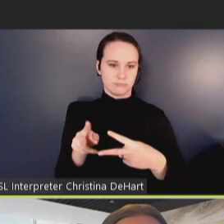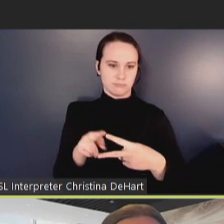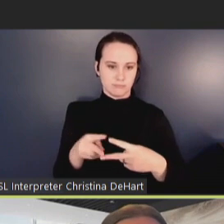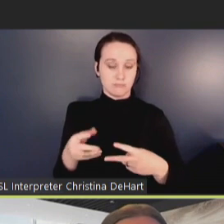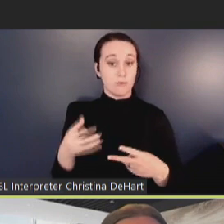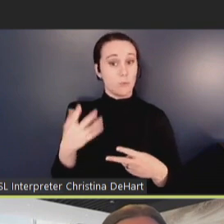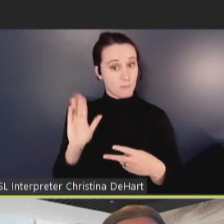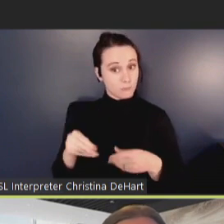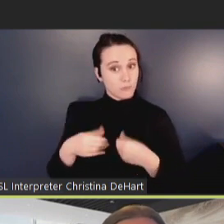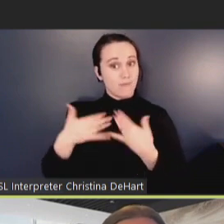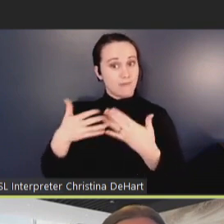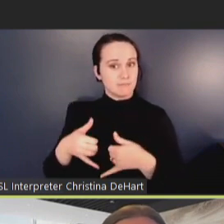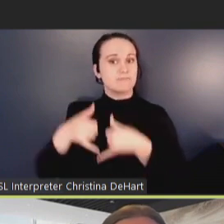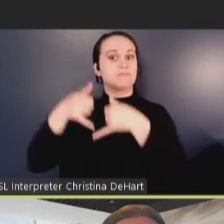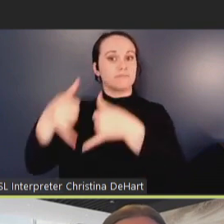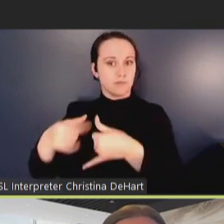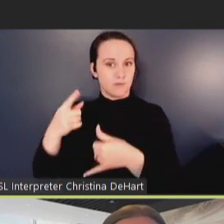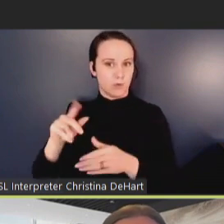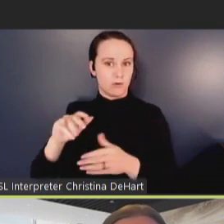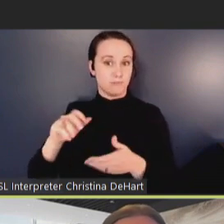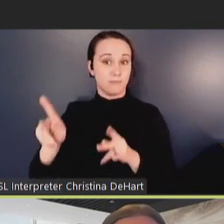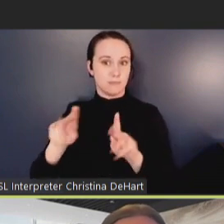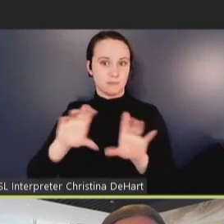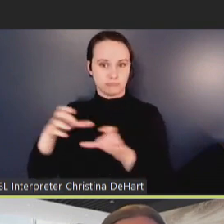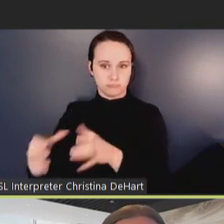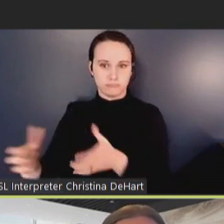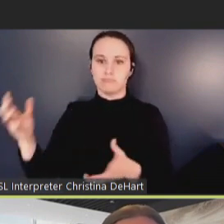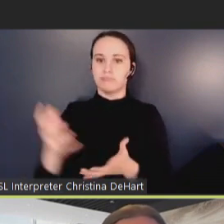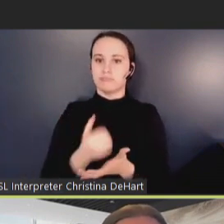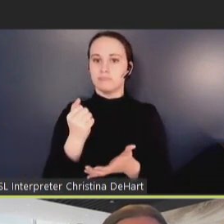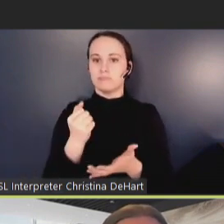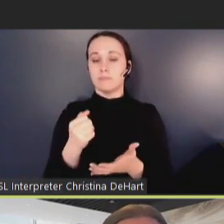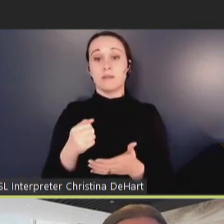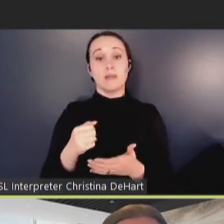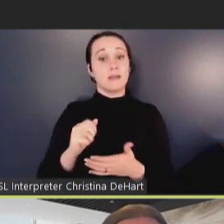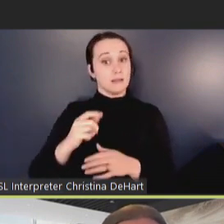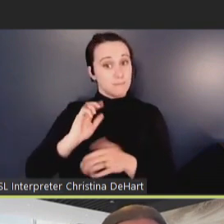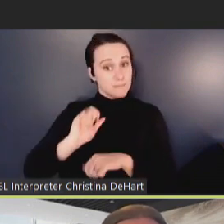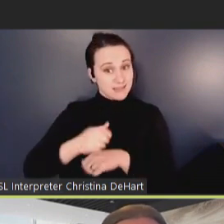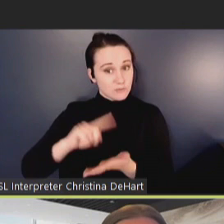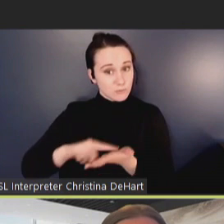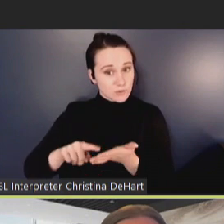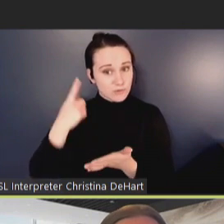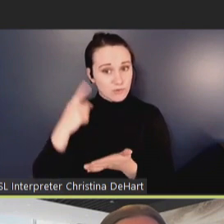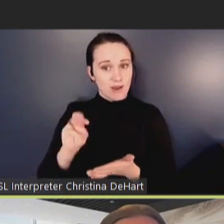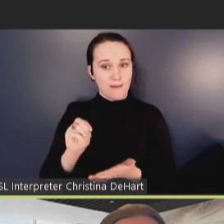one, focus on the formulation of RNA-based vaccines on microneedle patches, and two,